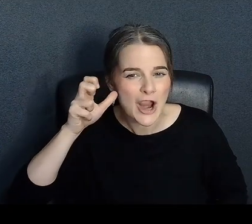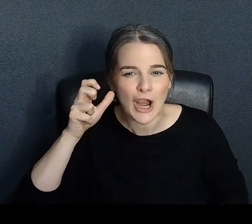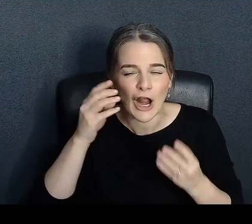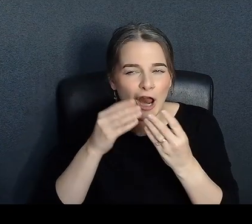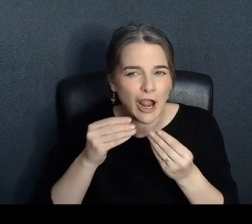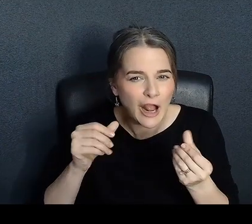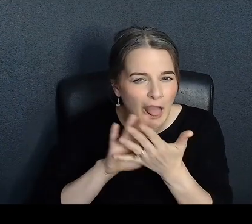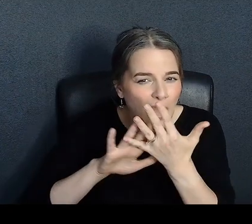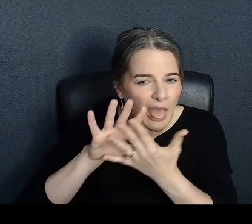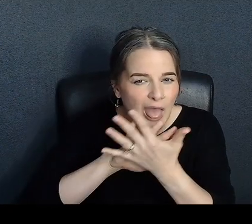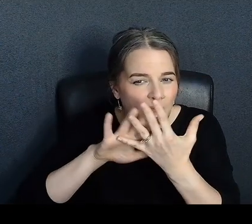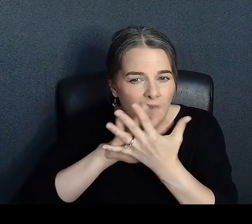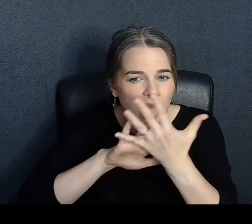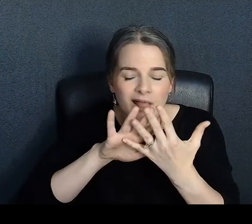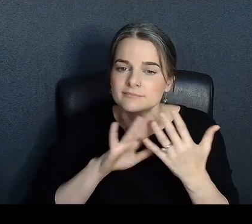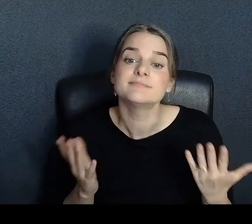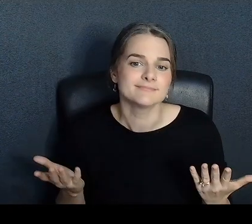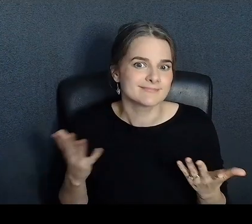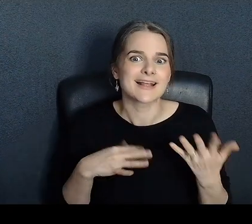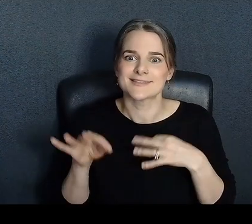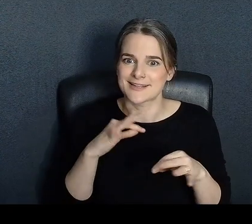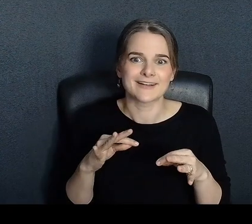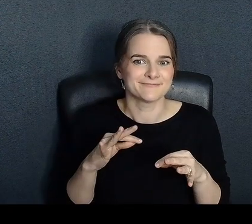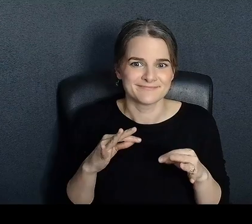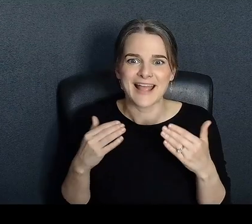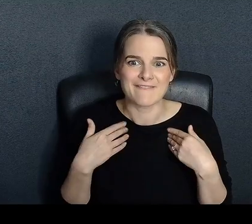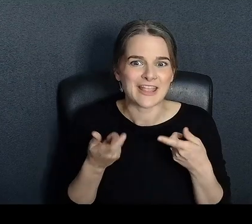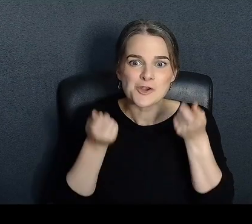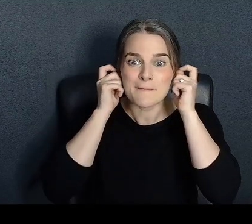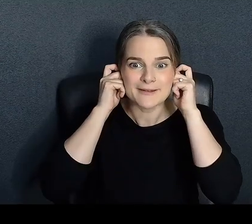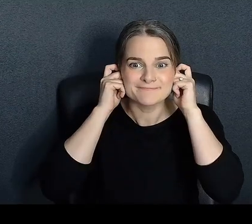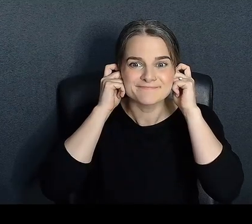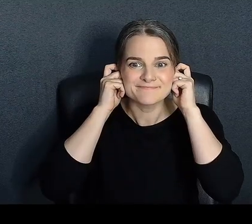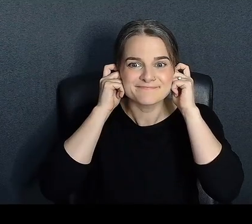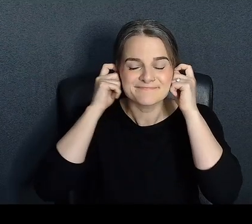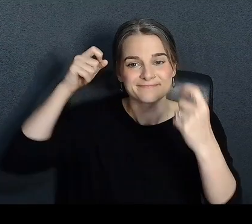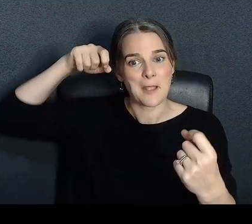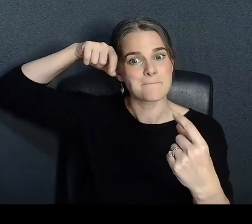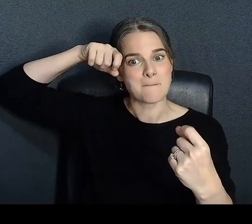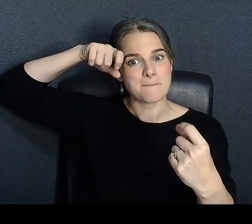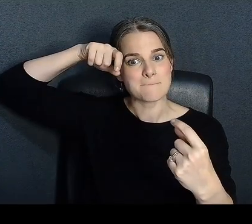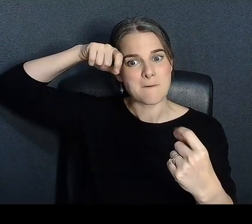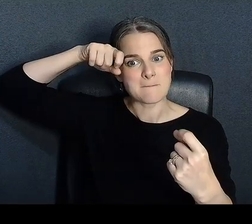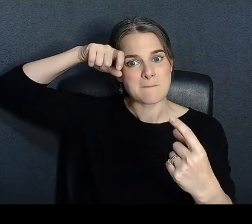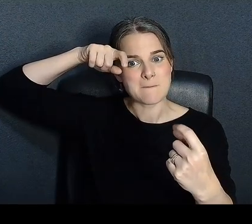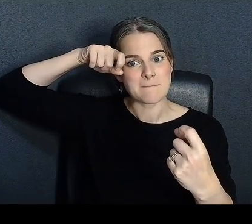So instead of that, we have the earbud right in the ear, and the phone hears and transmits